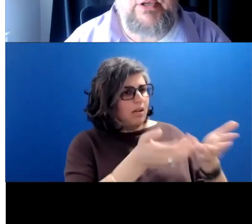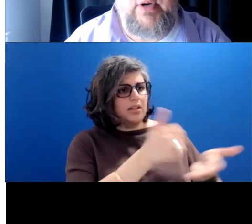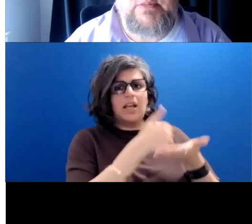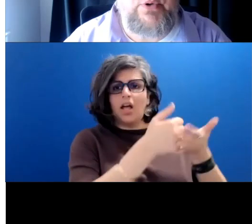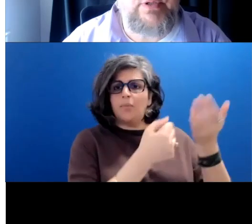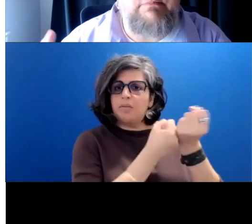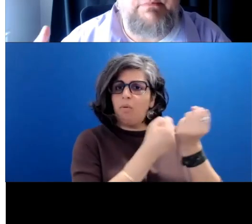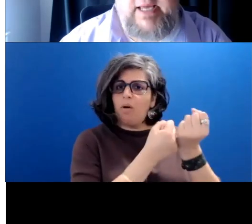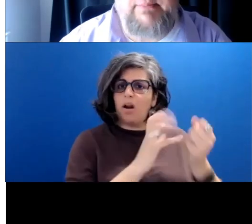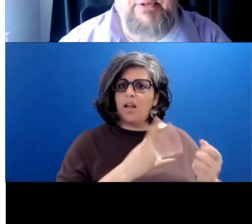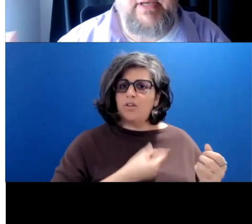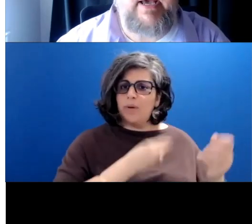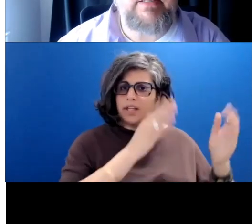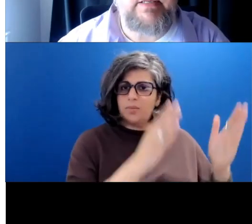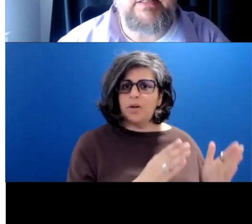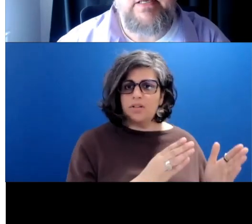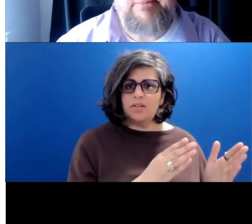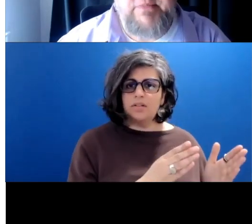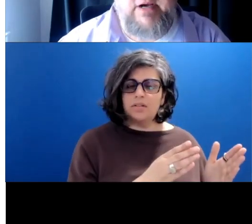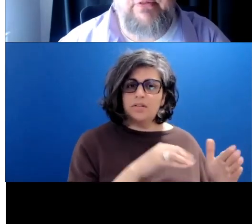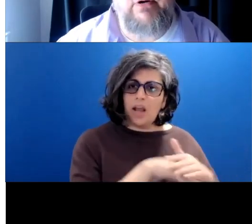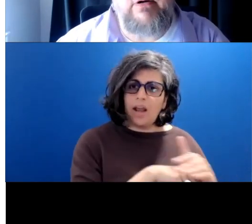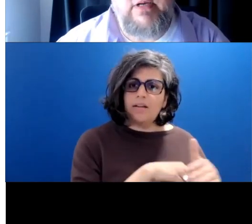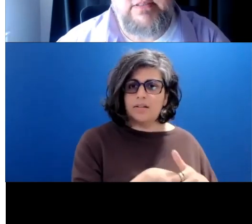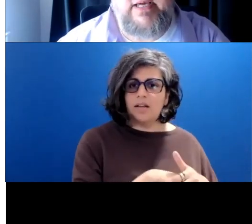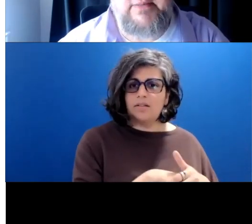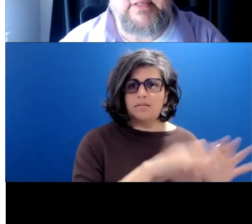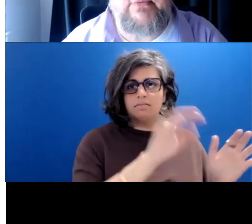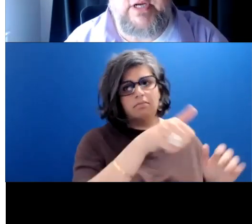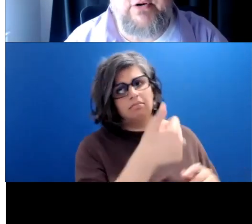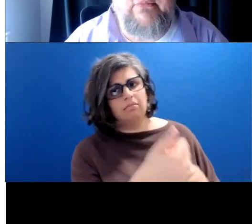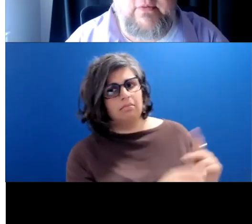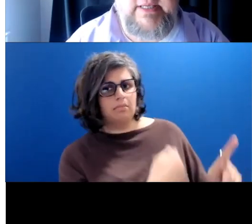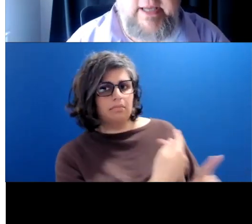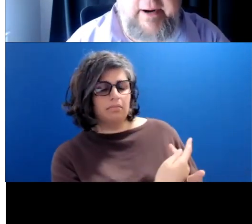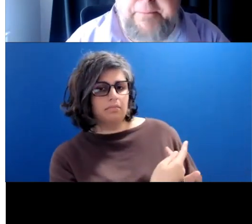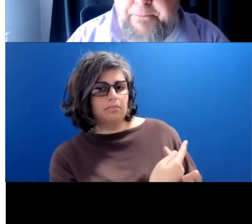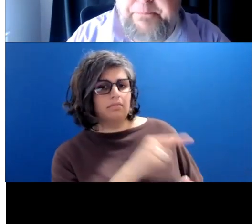that trans person be able to access other types of gender-affirming care.